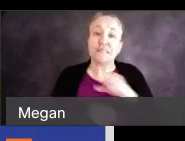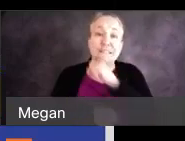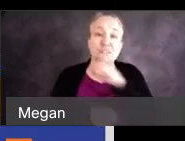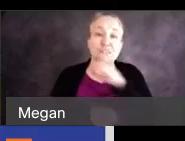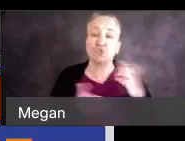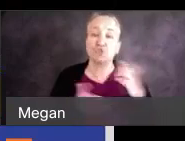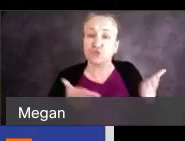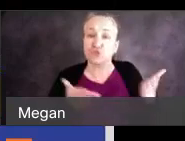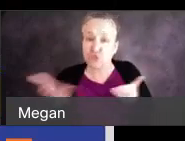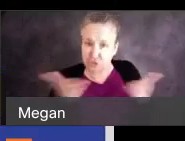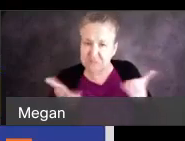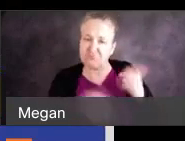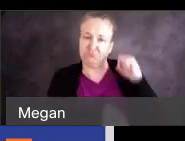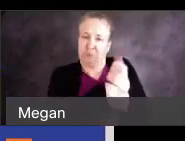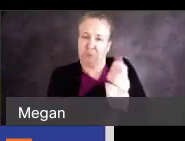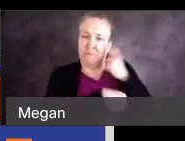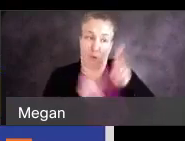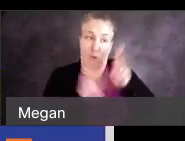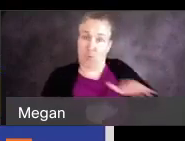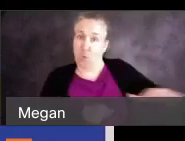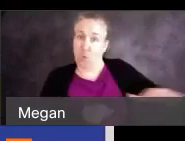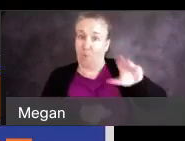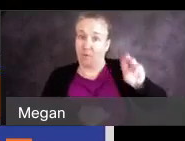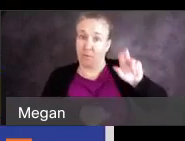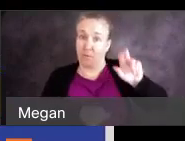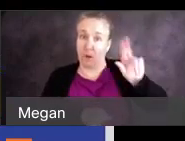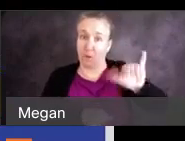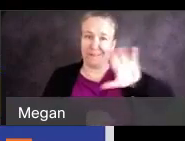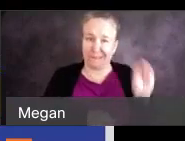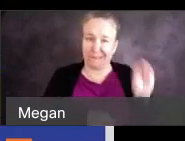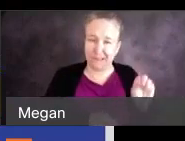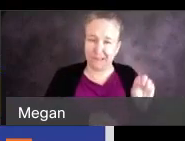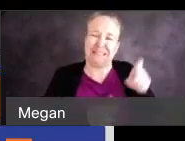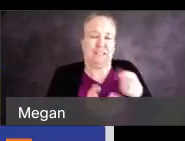the service for people in the County who need support pre-registering for vaccine